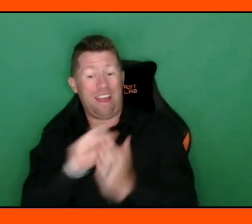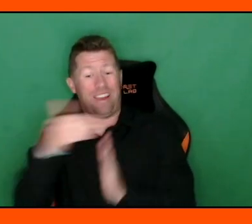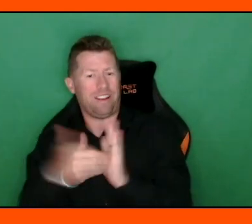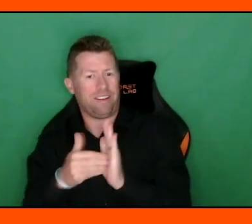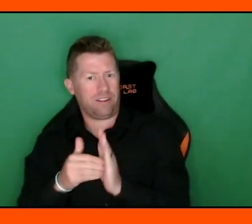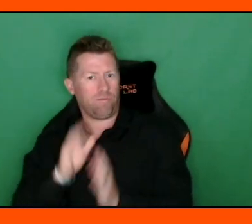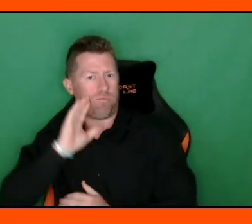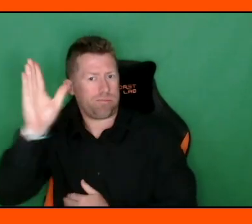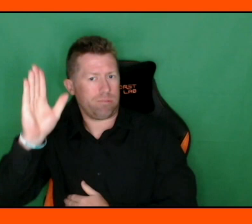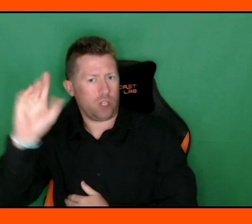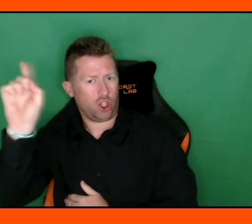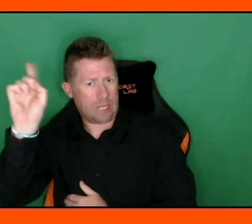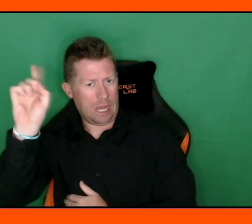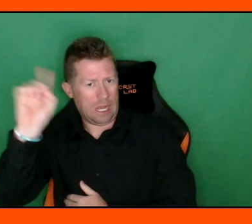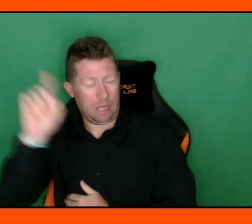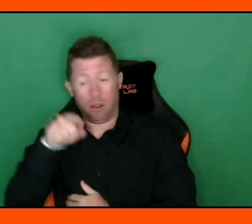and you can ask questions at any point in time.